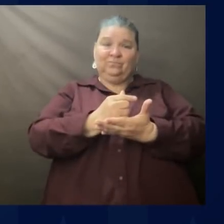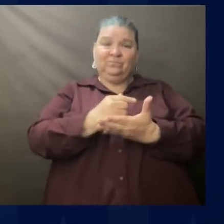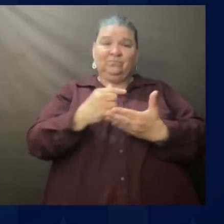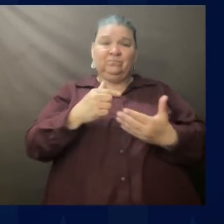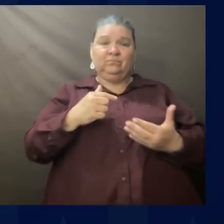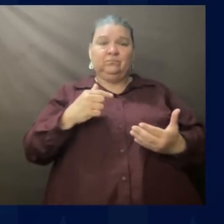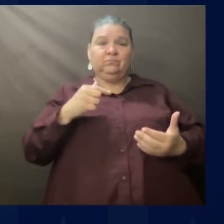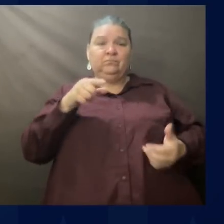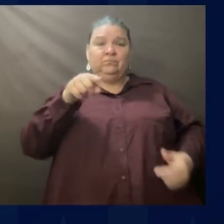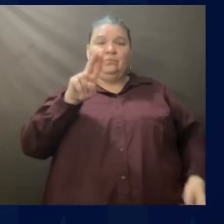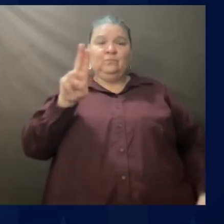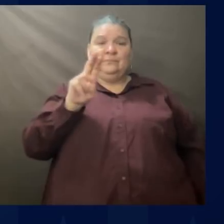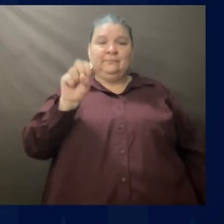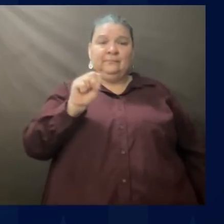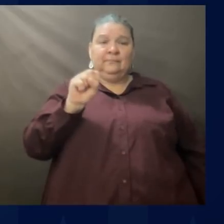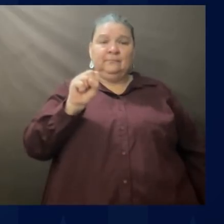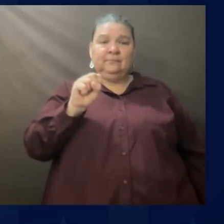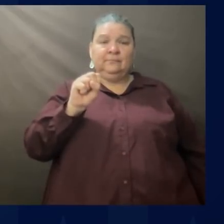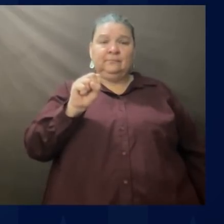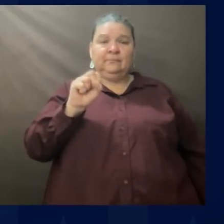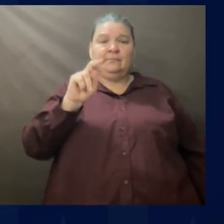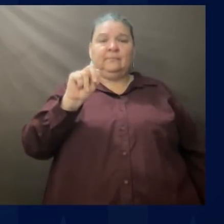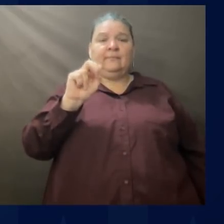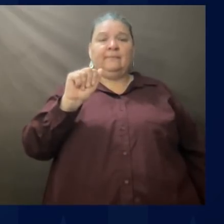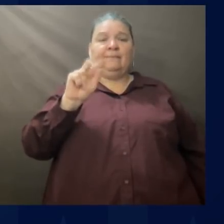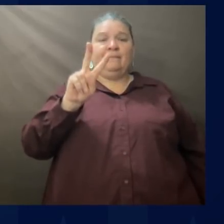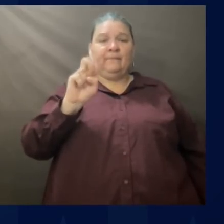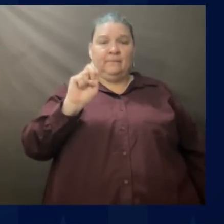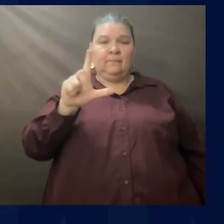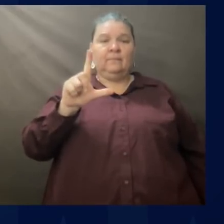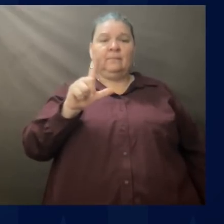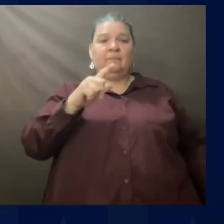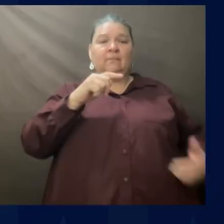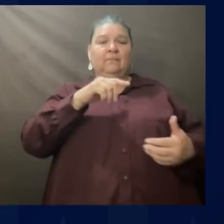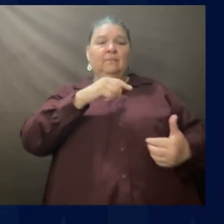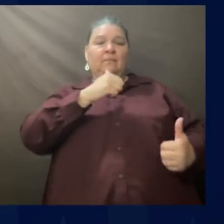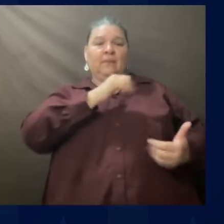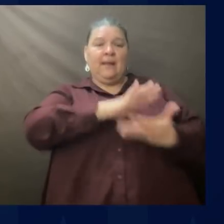I had an opportunity to do that before as well. It was a remarkable experience again,